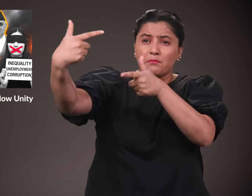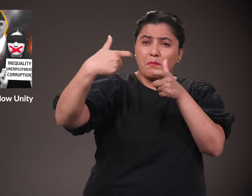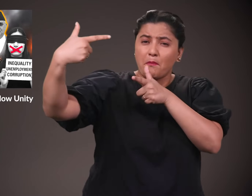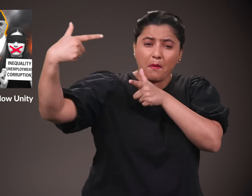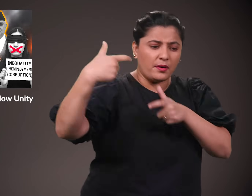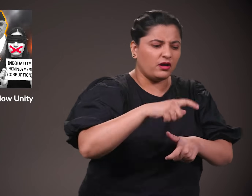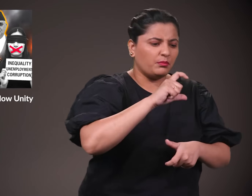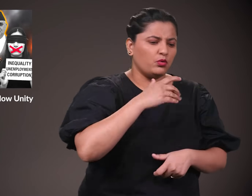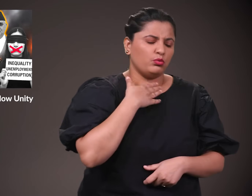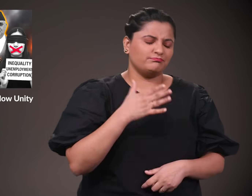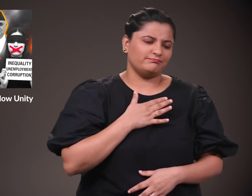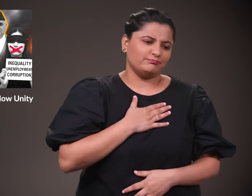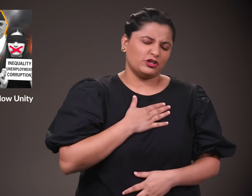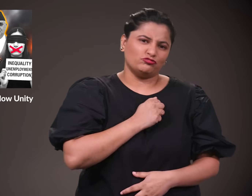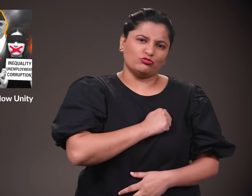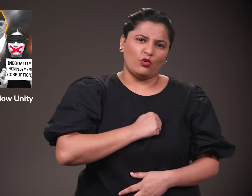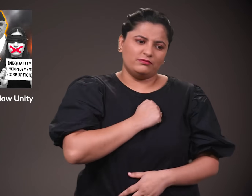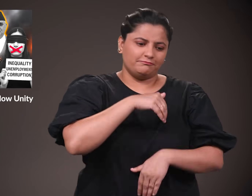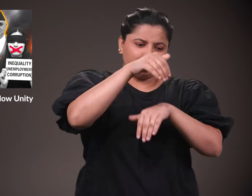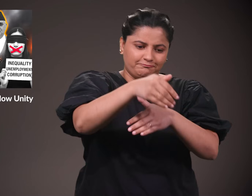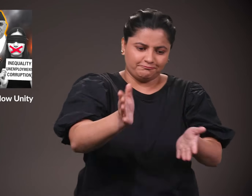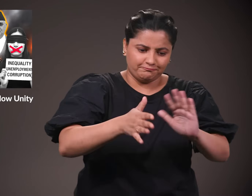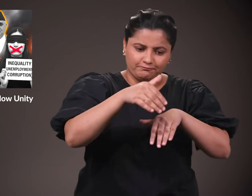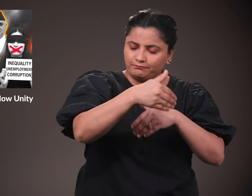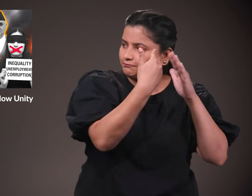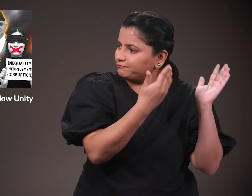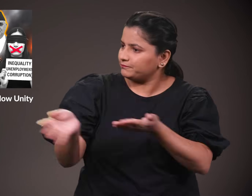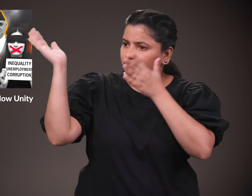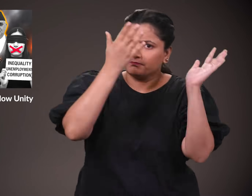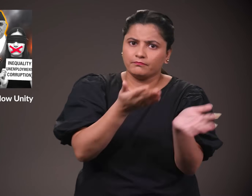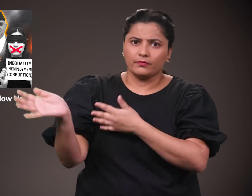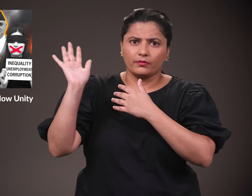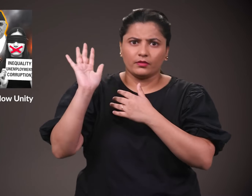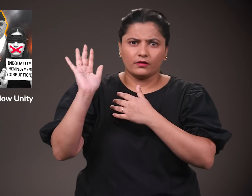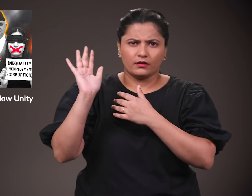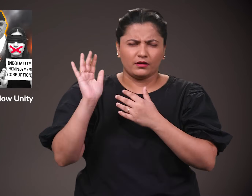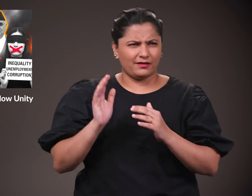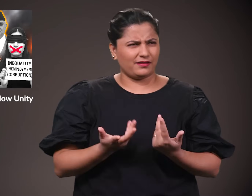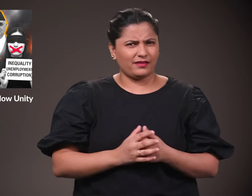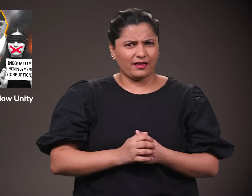During the war, many Nepali youth lost their lives. Their coffins were sent back to Nepal.